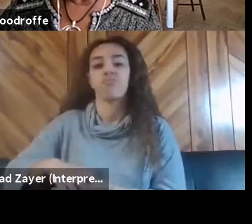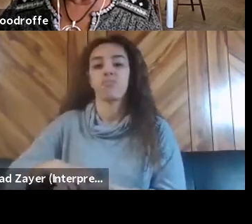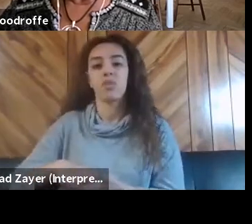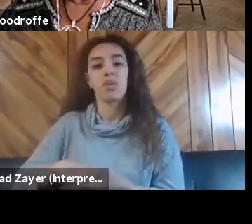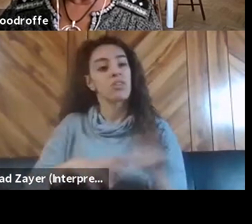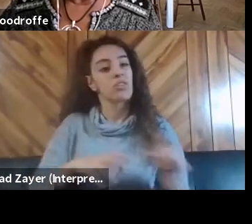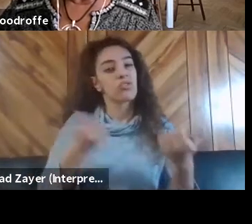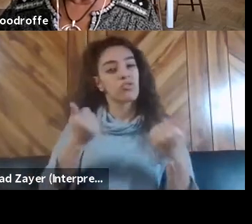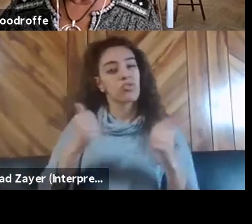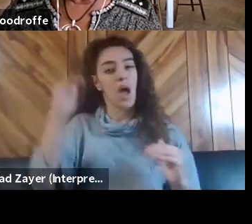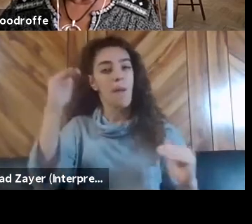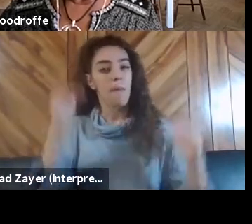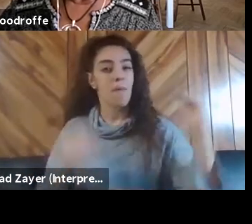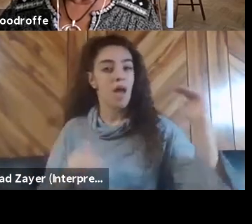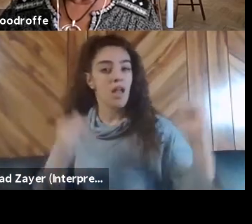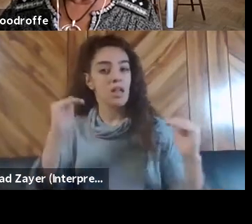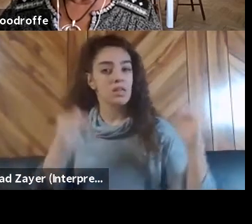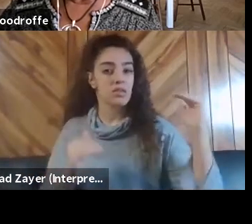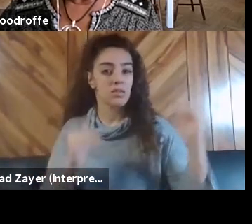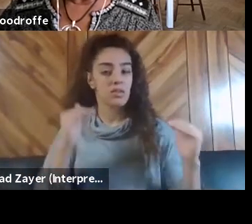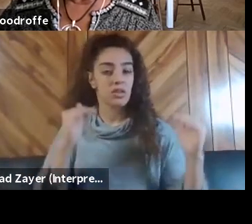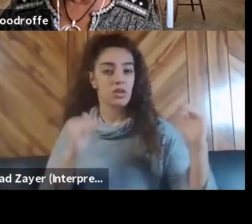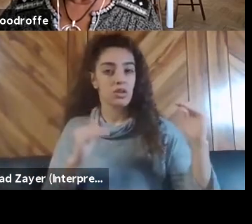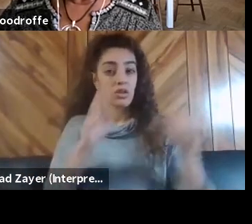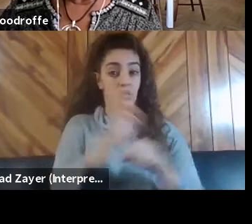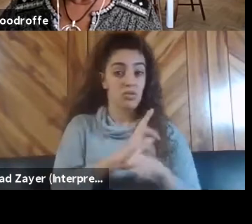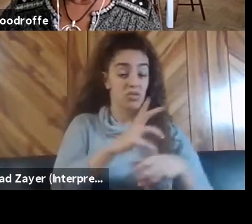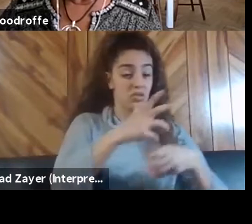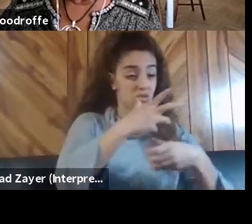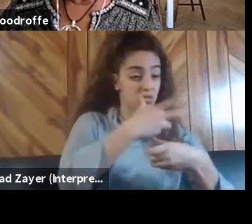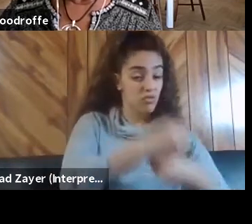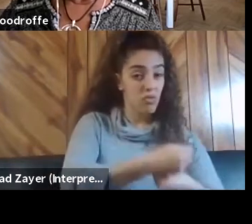what you call deficit, but you have in the room, and be that